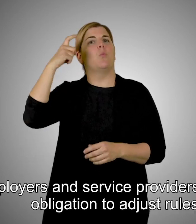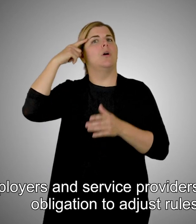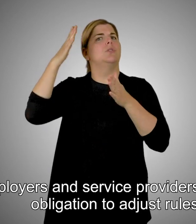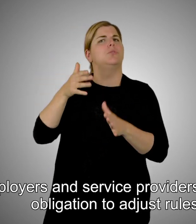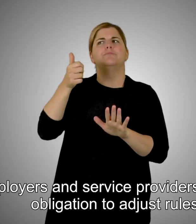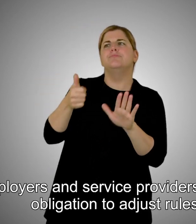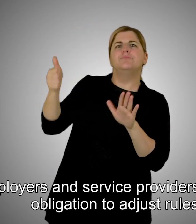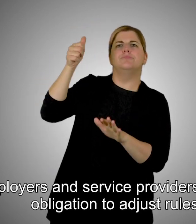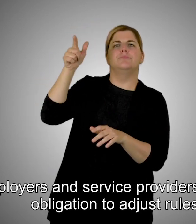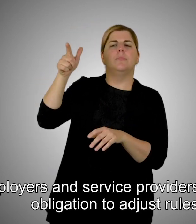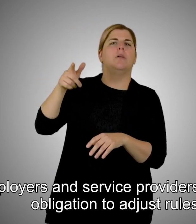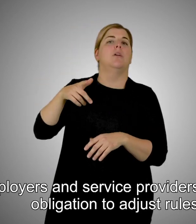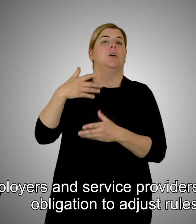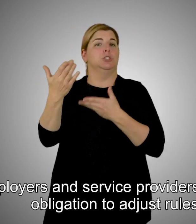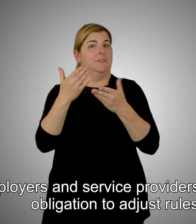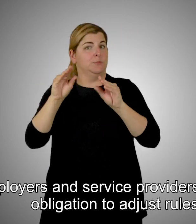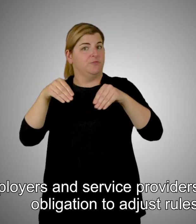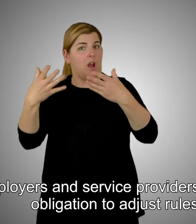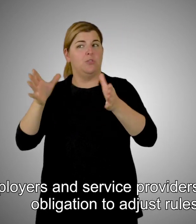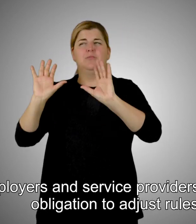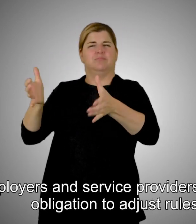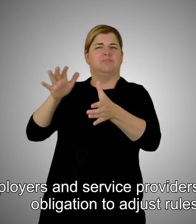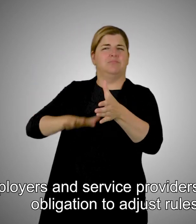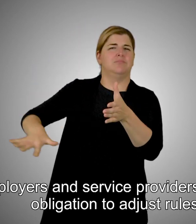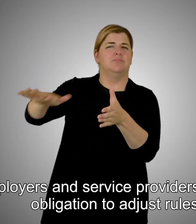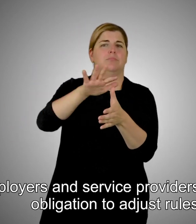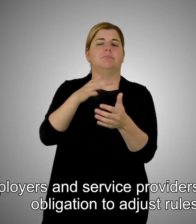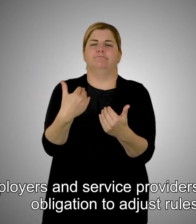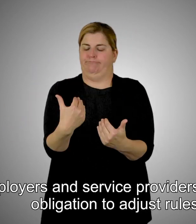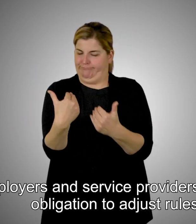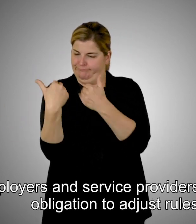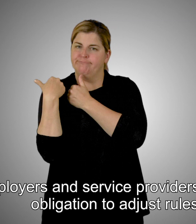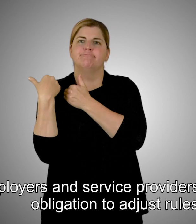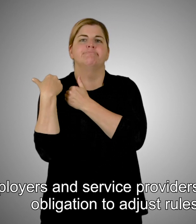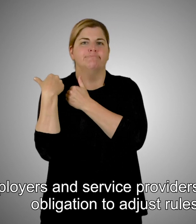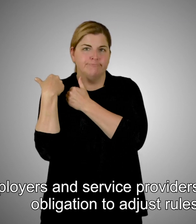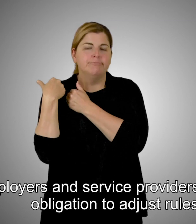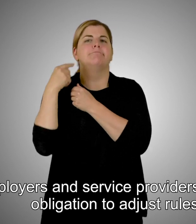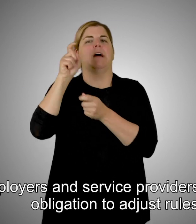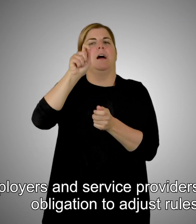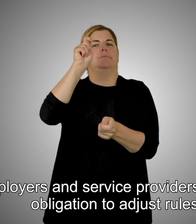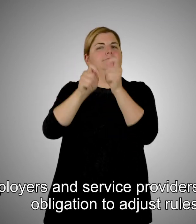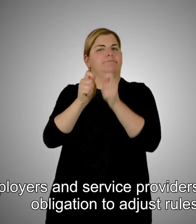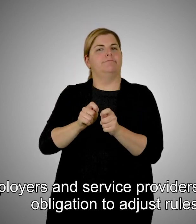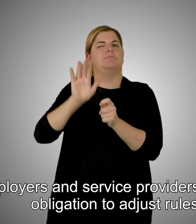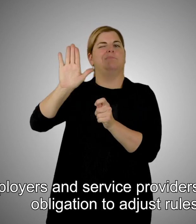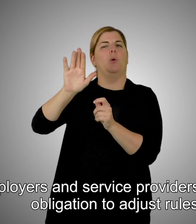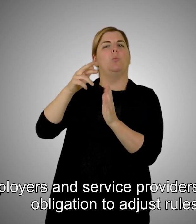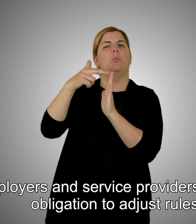Employers and service providers have an obligation to adjust rules,